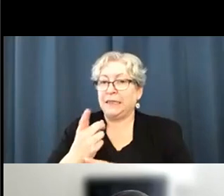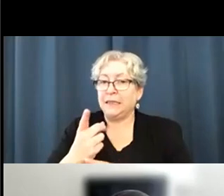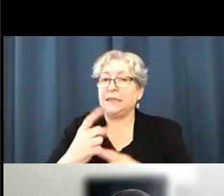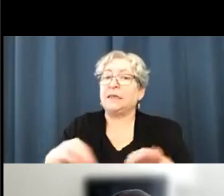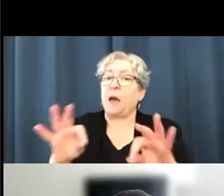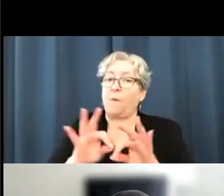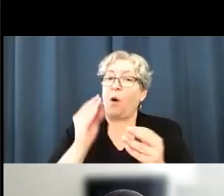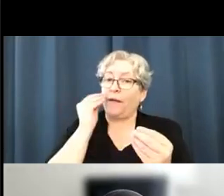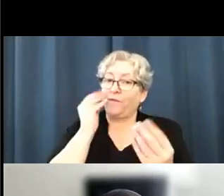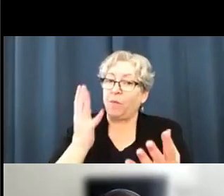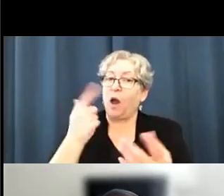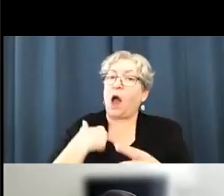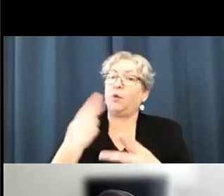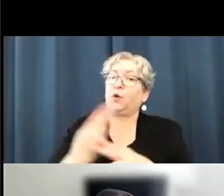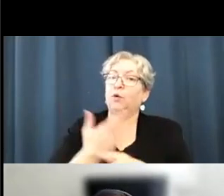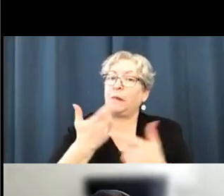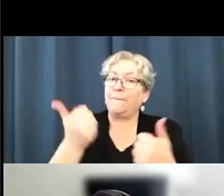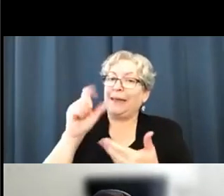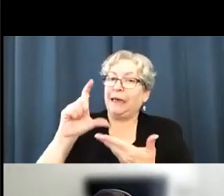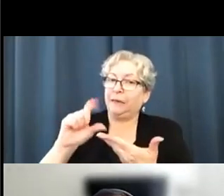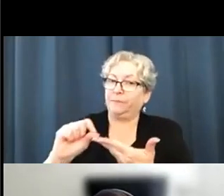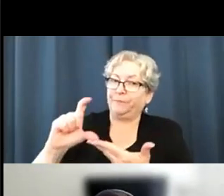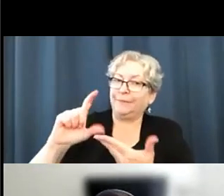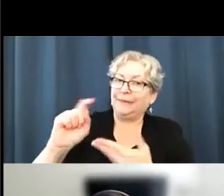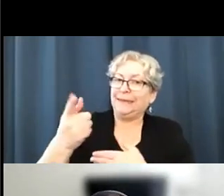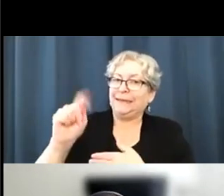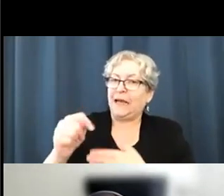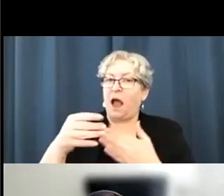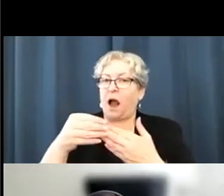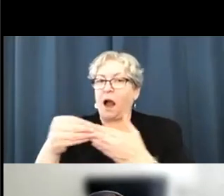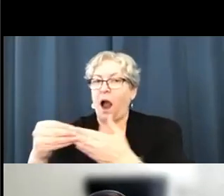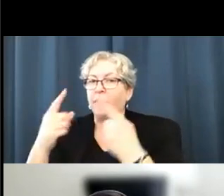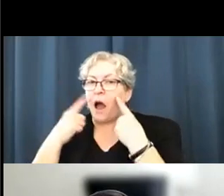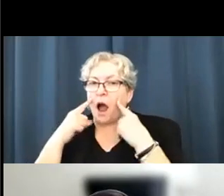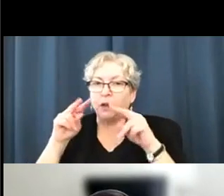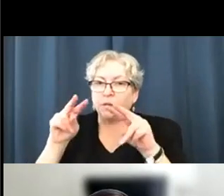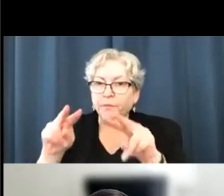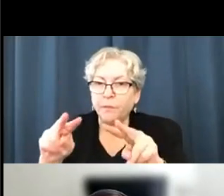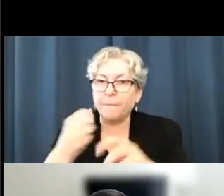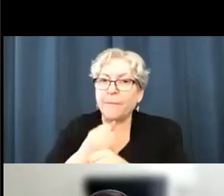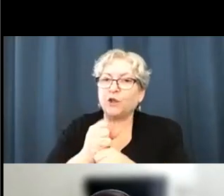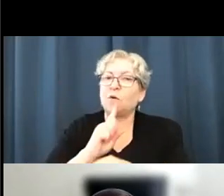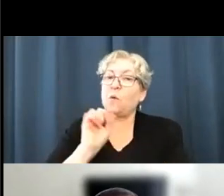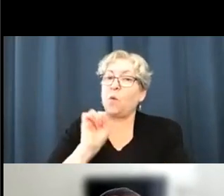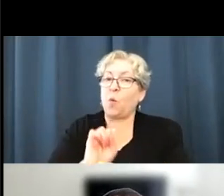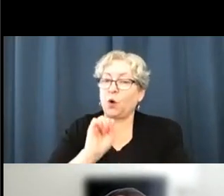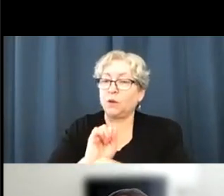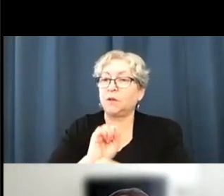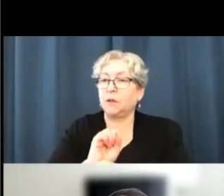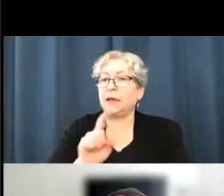therefore, I'm gonna use larger text. I'm gonna guide people, guide their eye to make sure that it works and they consume the information